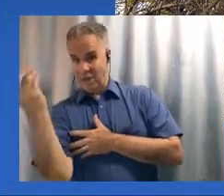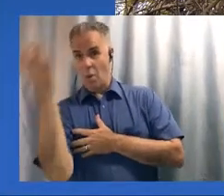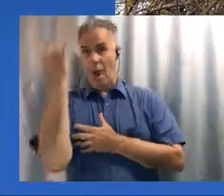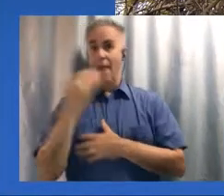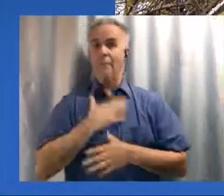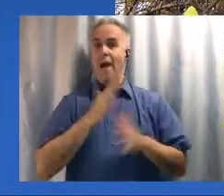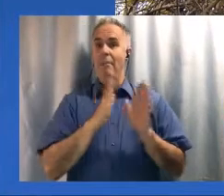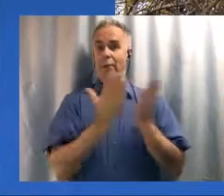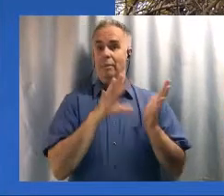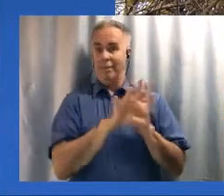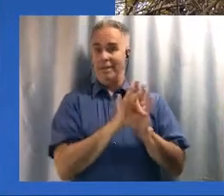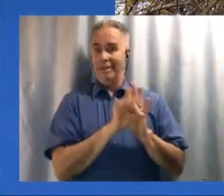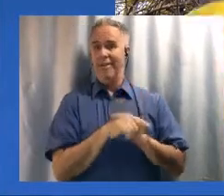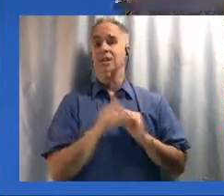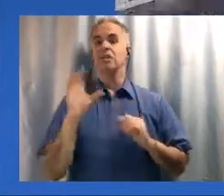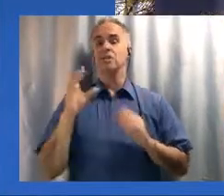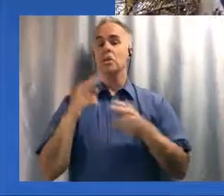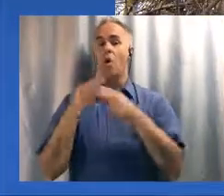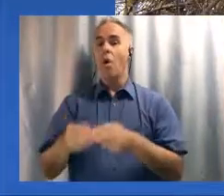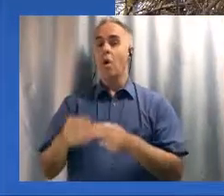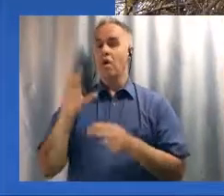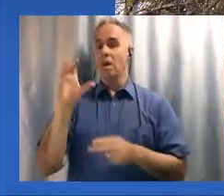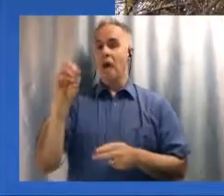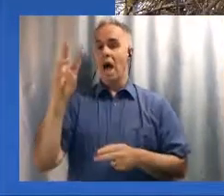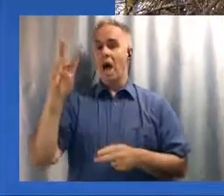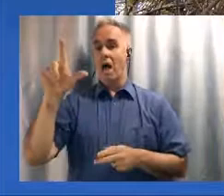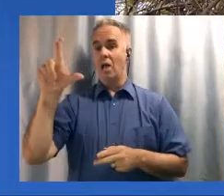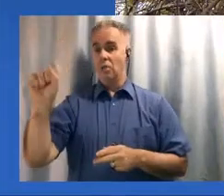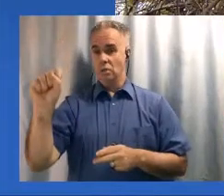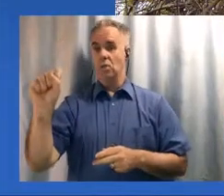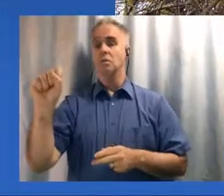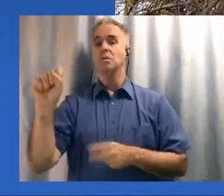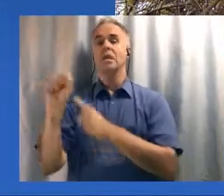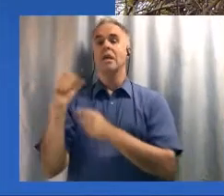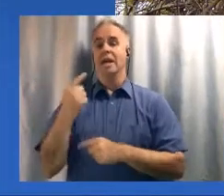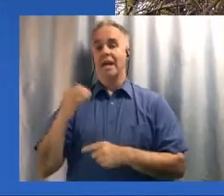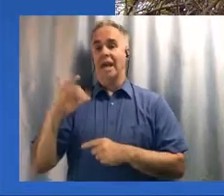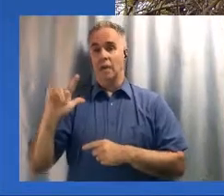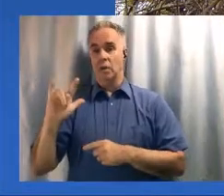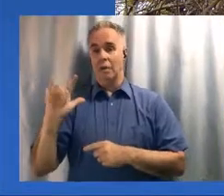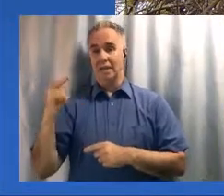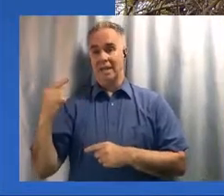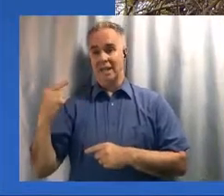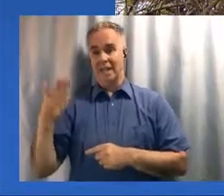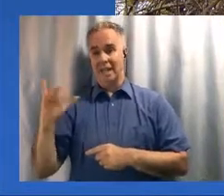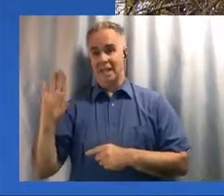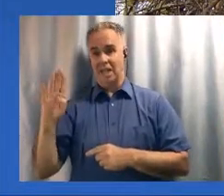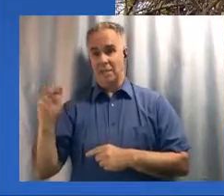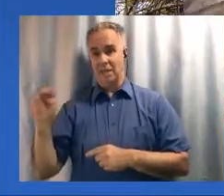because the book I have chosen is "Owls" by Gail Gibbons. I love owls!